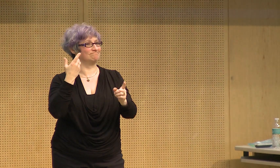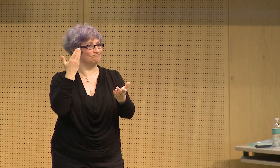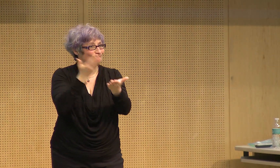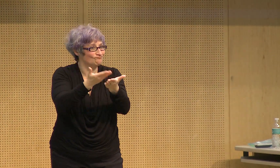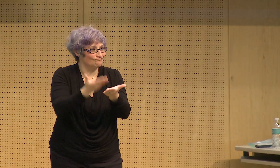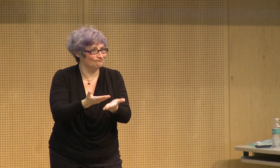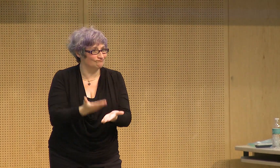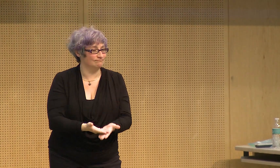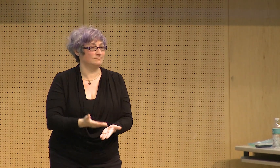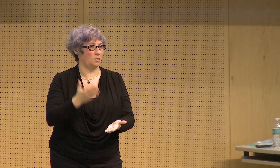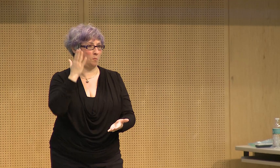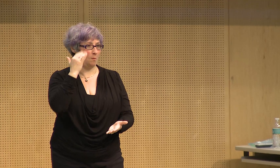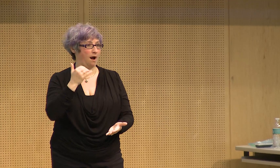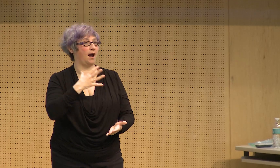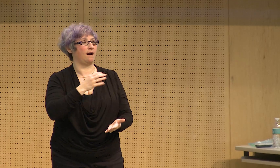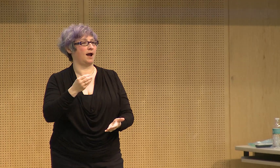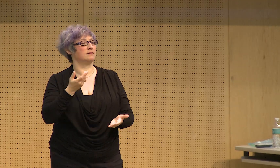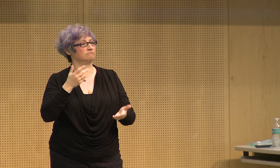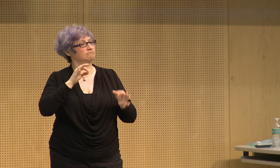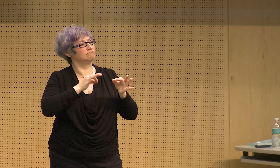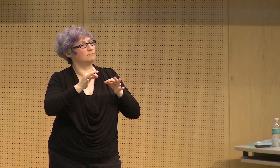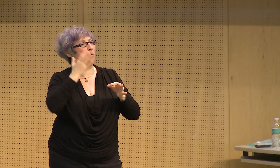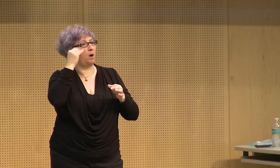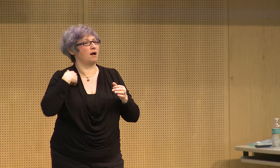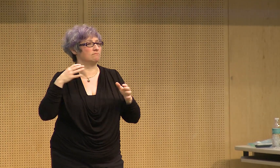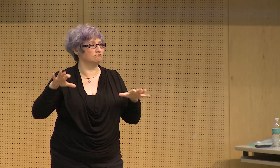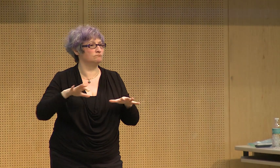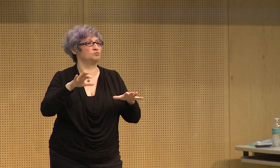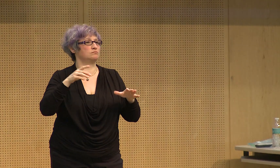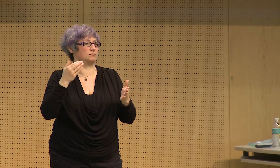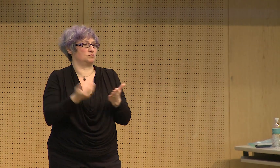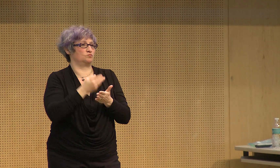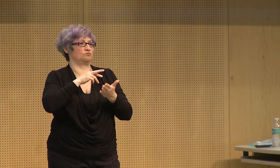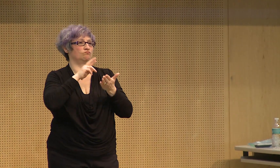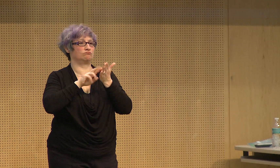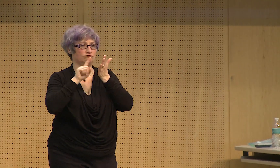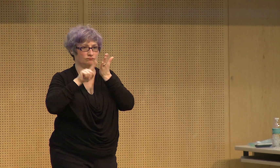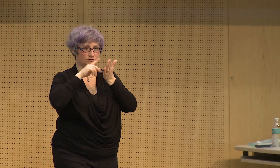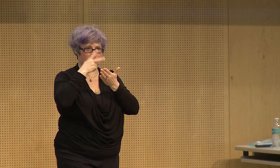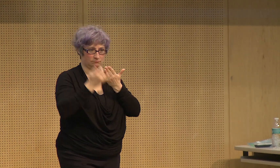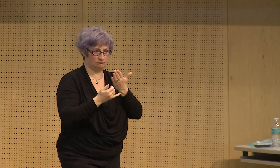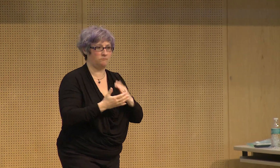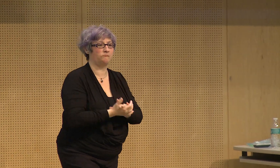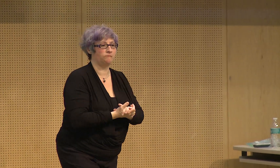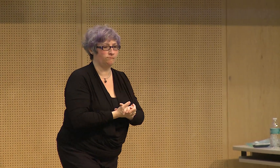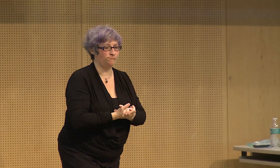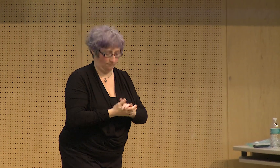in the literacy of someone acquiring math literacy. And so through my research